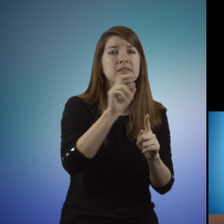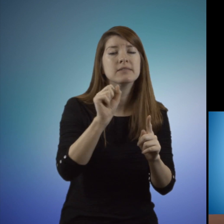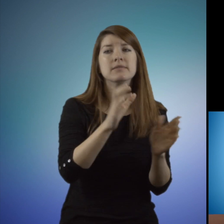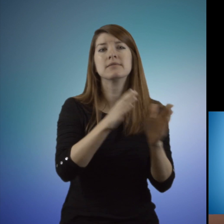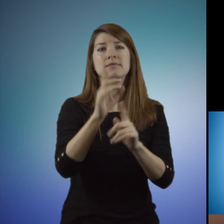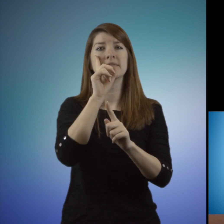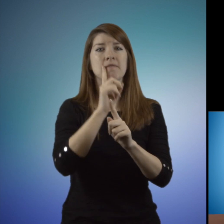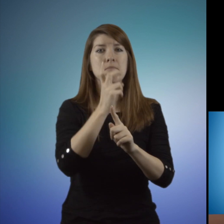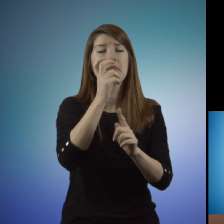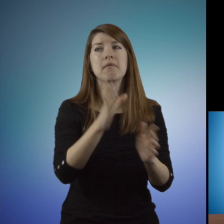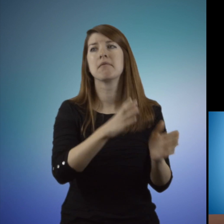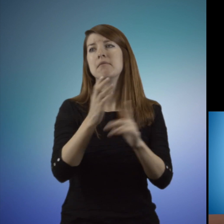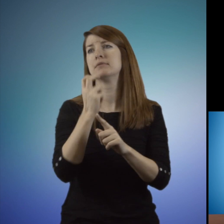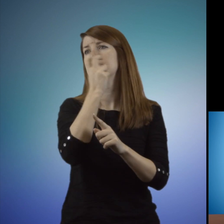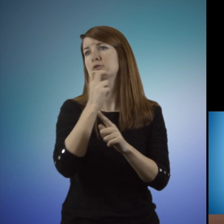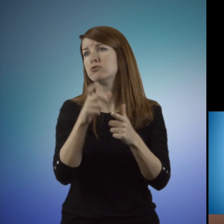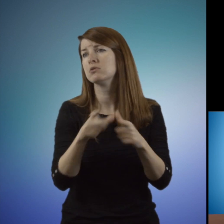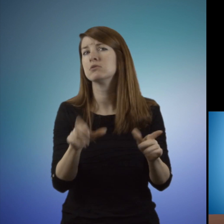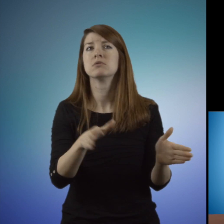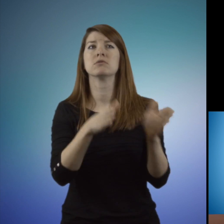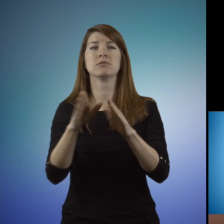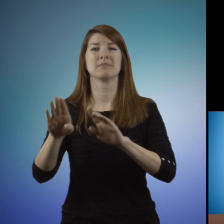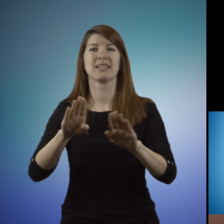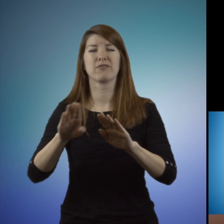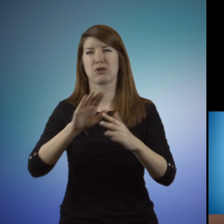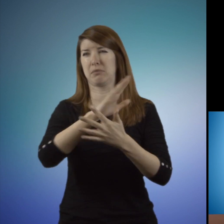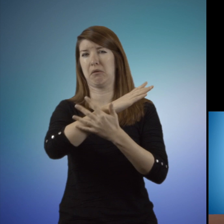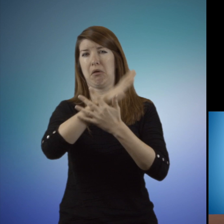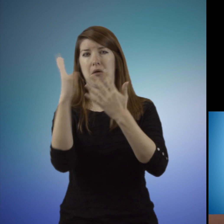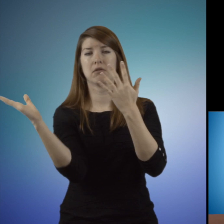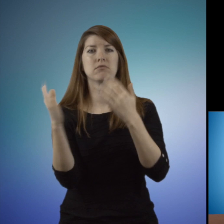speech language, behavior, all different 13 of those categories.